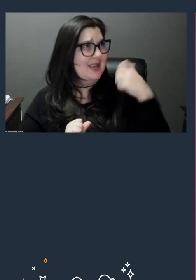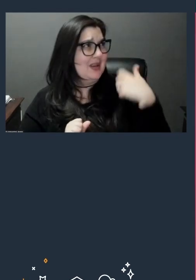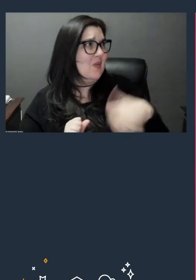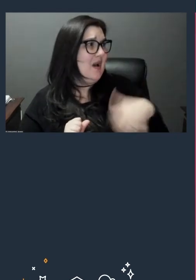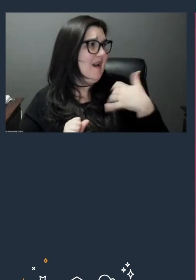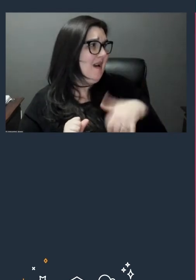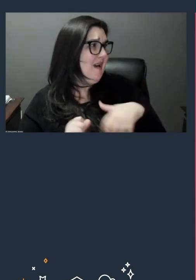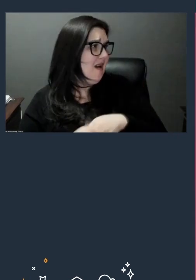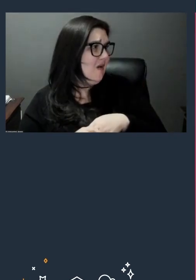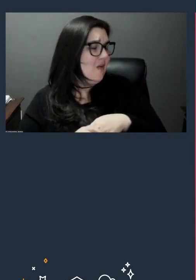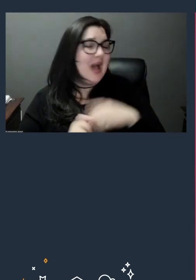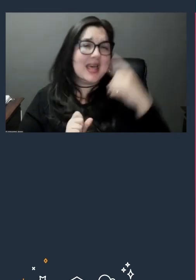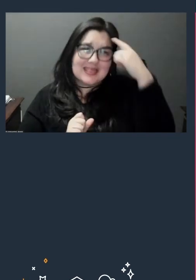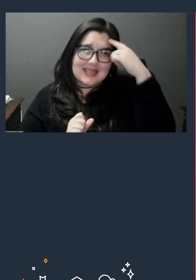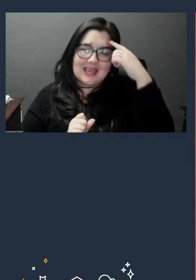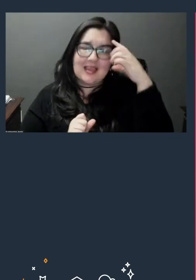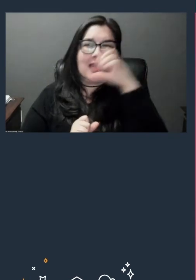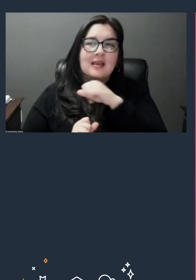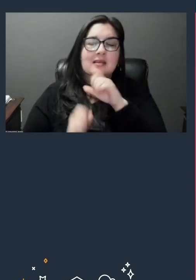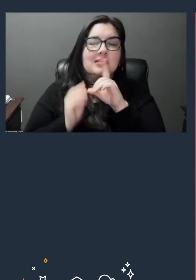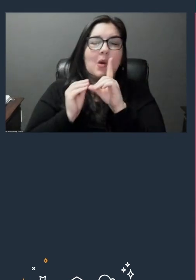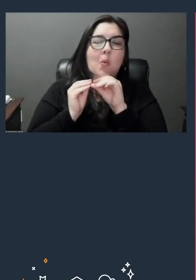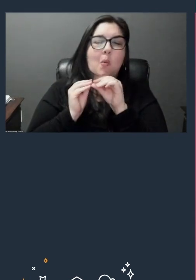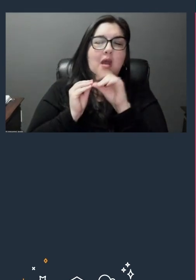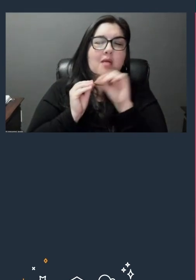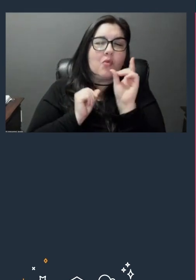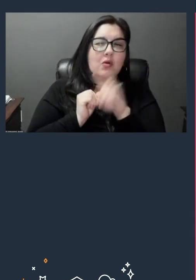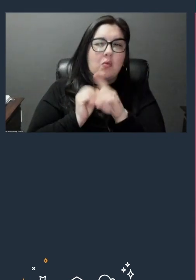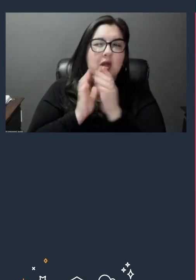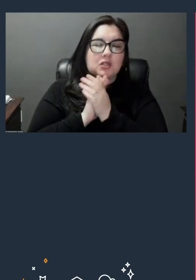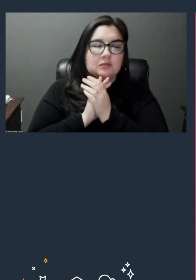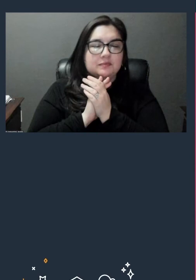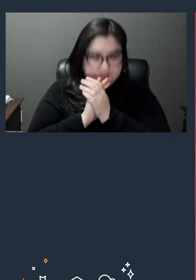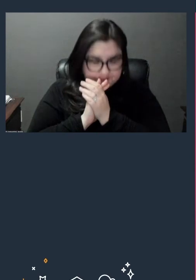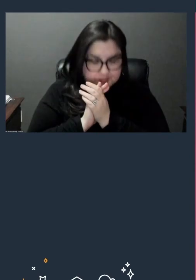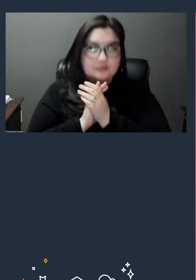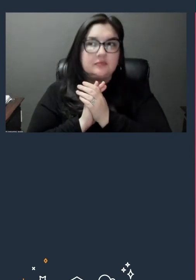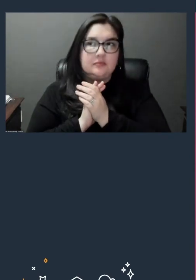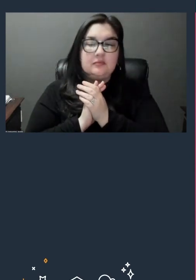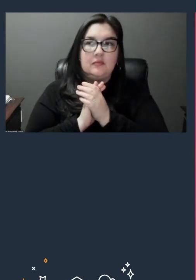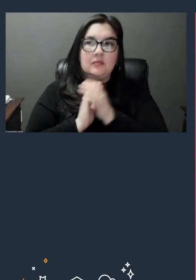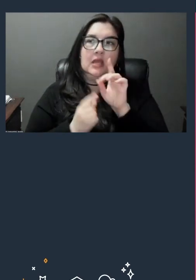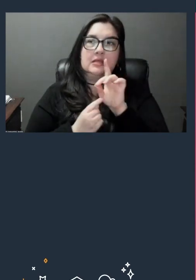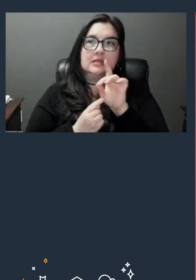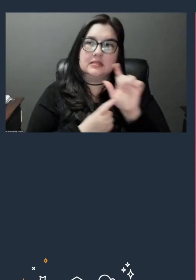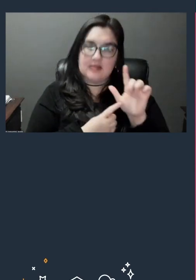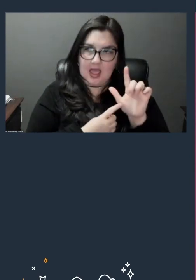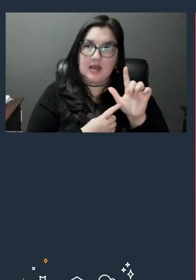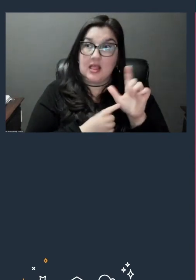I guess I have one more question. Considering that if you have a data lake, it's a very useful, very powerful tool.